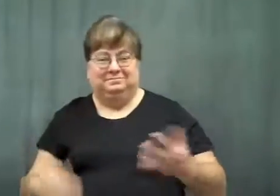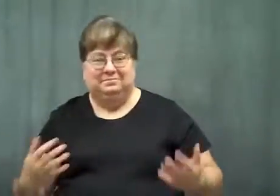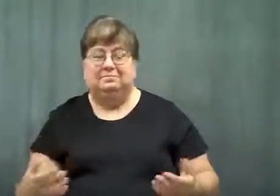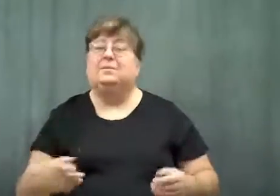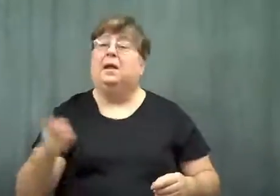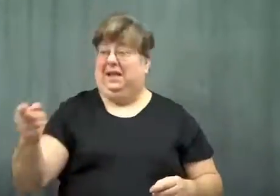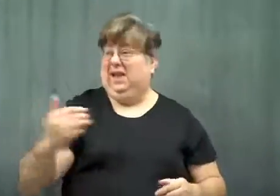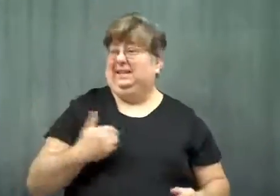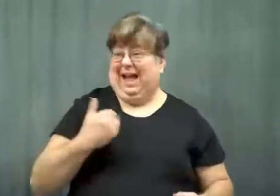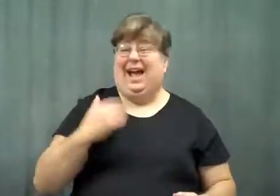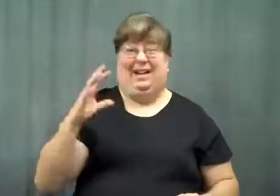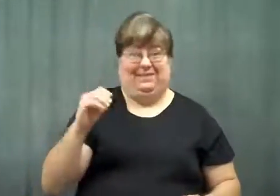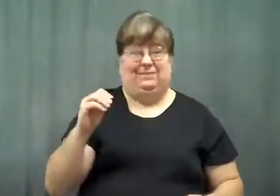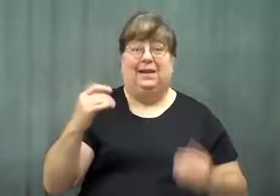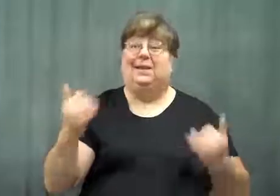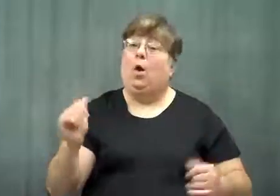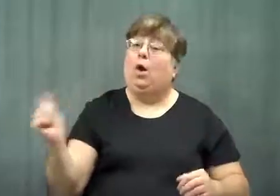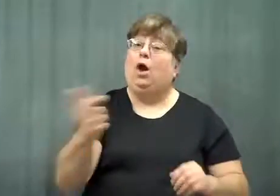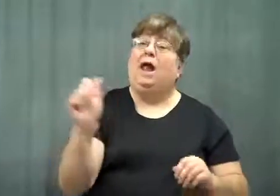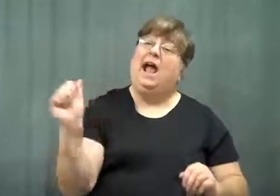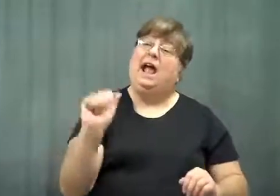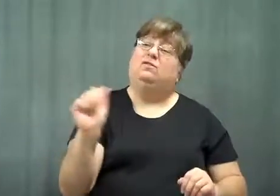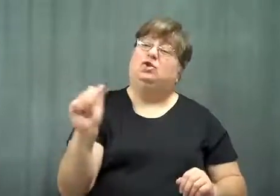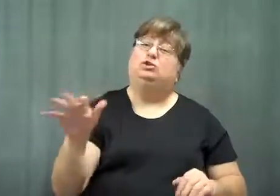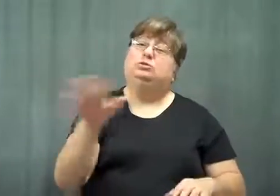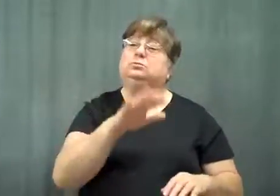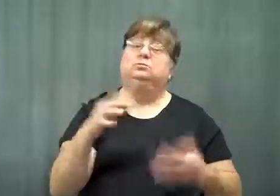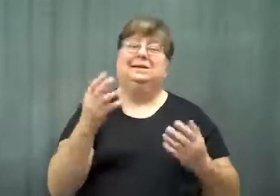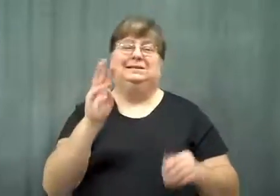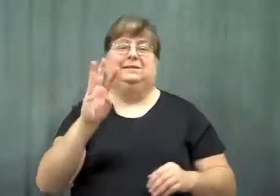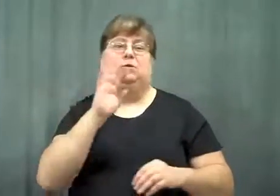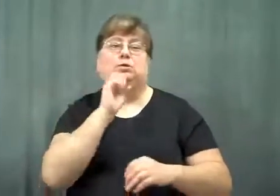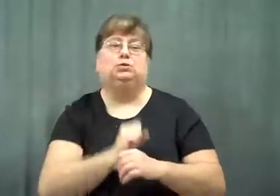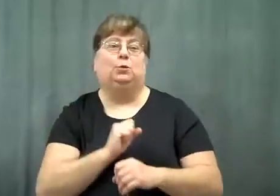She's a young 50, which has brought the average age down to 64.